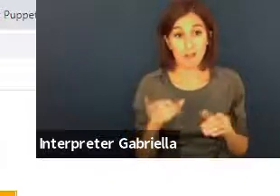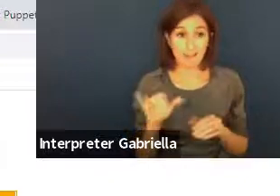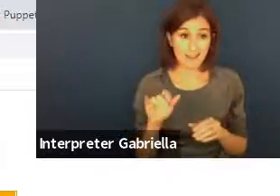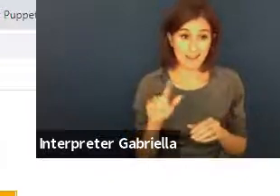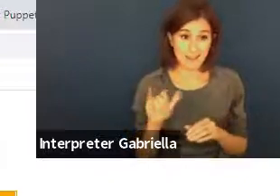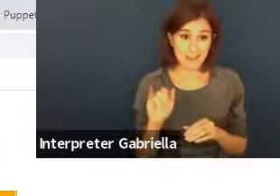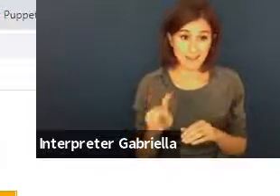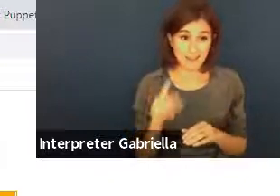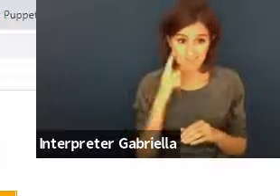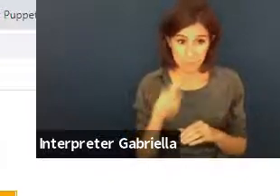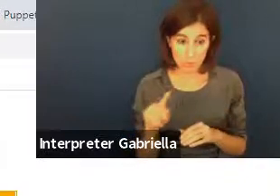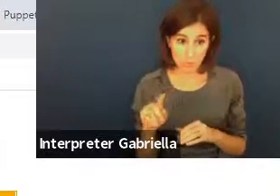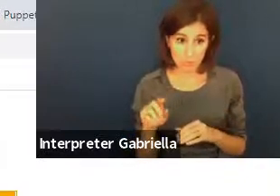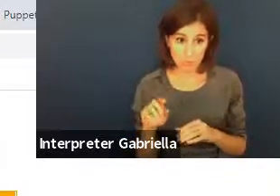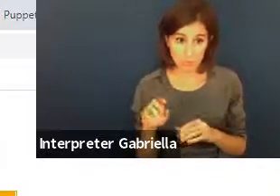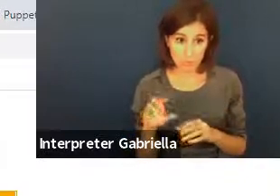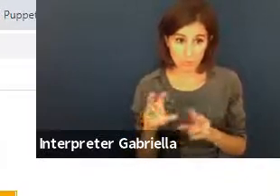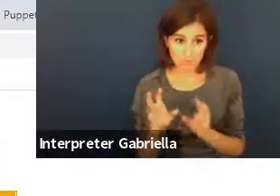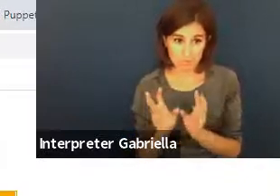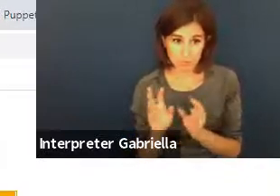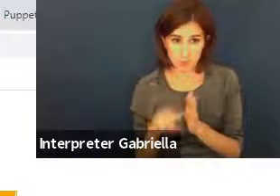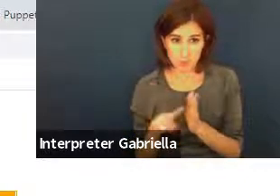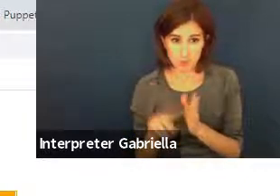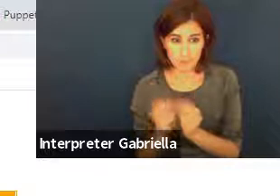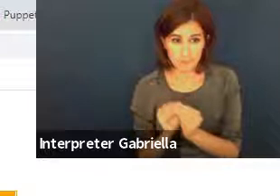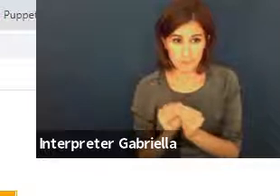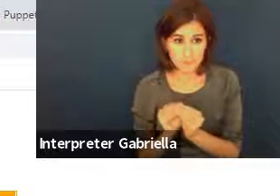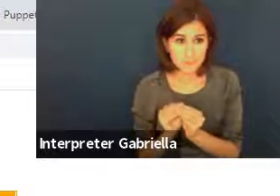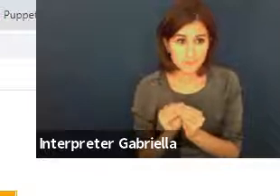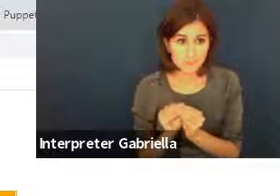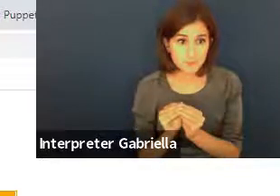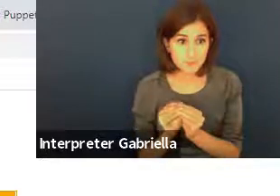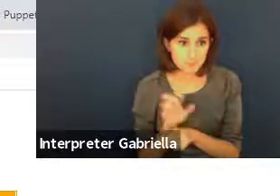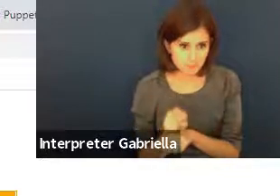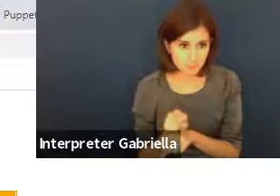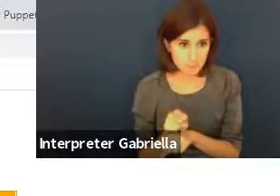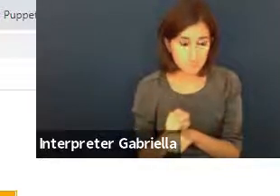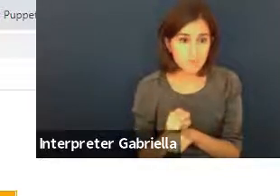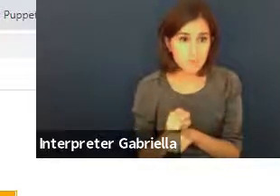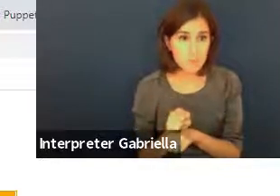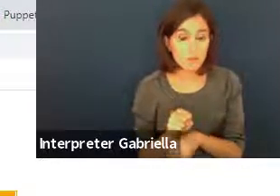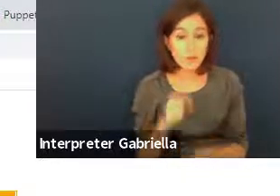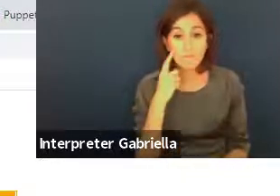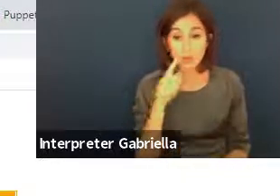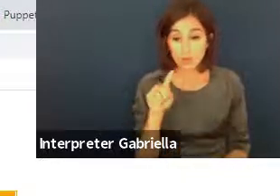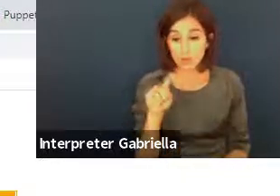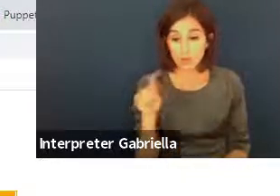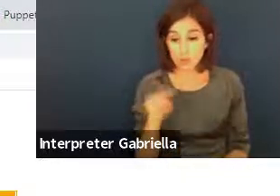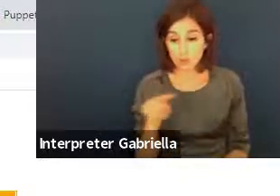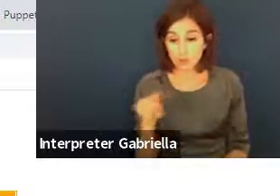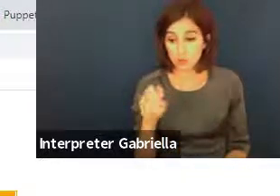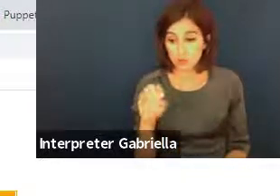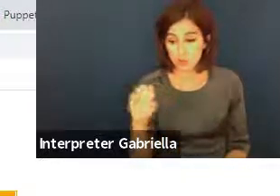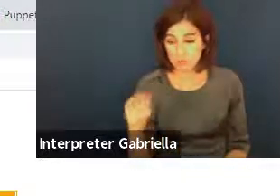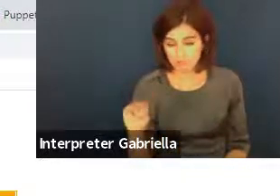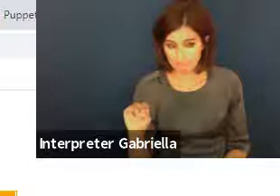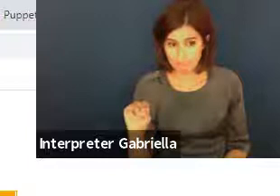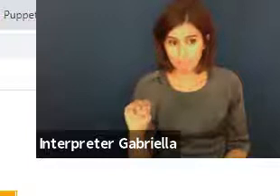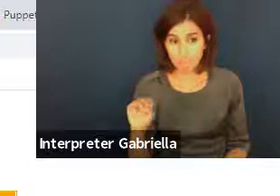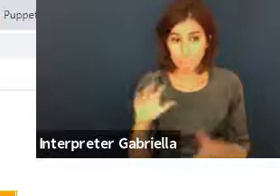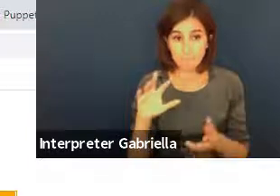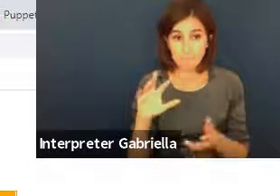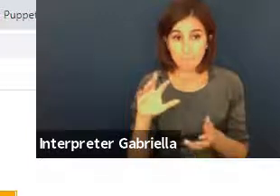Linda Kobashigawa: I found, and I was talking about this in the breakout session for the zombie apocalypse that we get a lot of text messages and emails and chats.